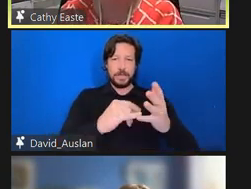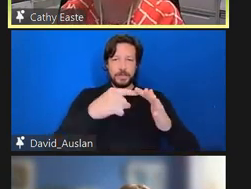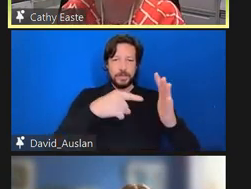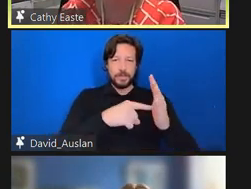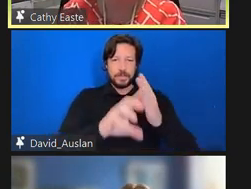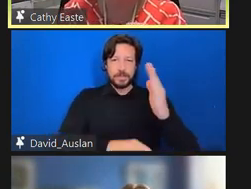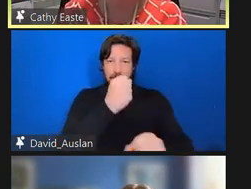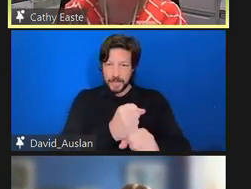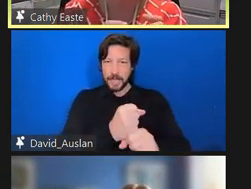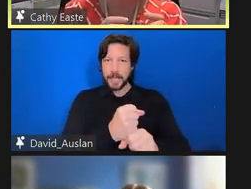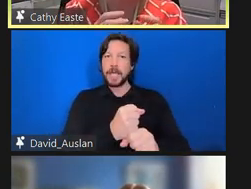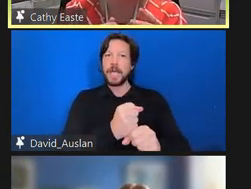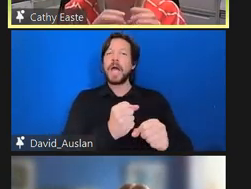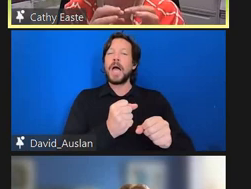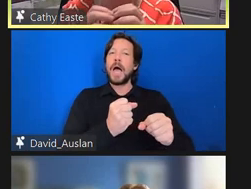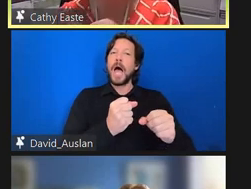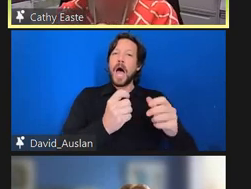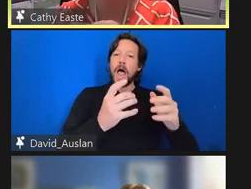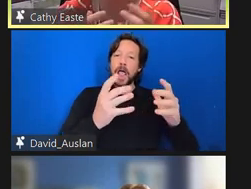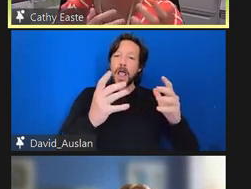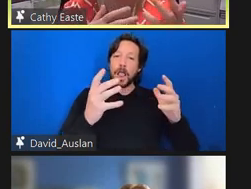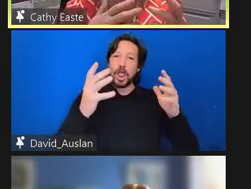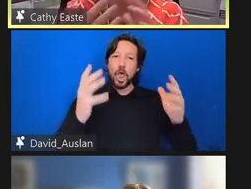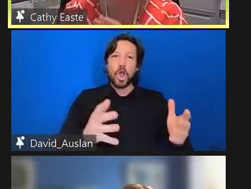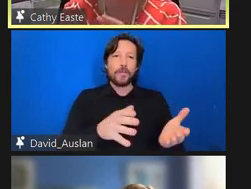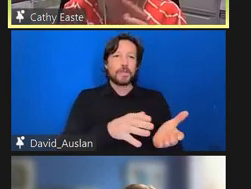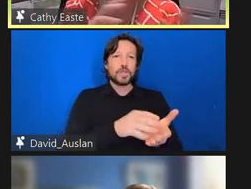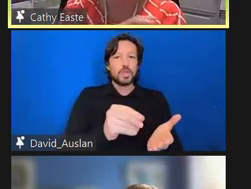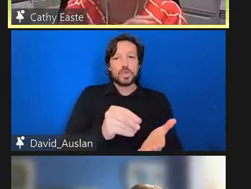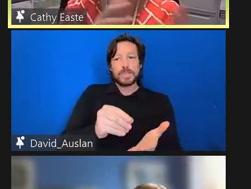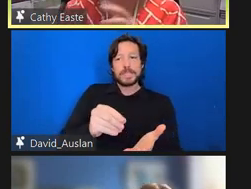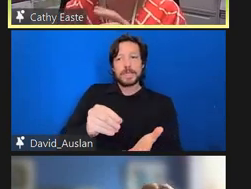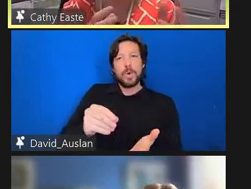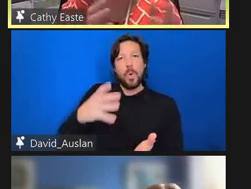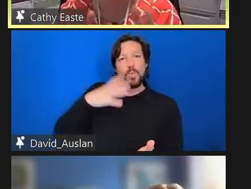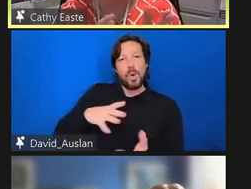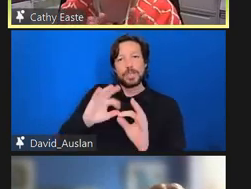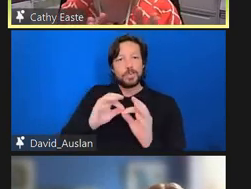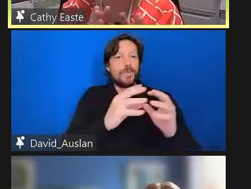students who want the interpreters to finger spell words, terms, et cetera, from more time to time